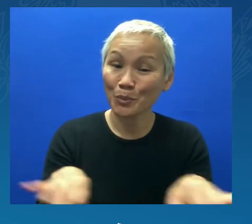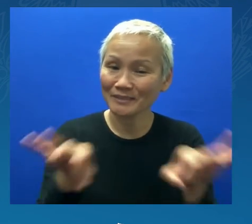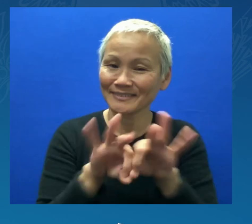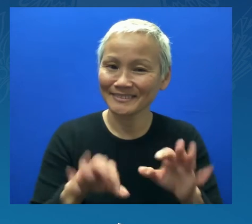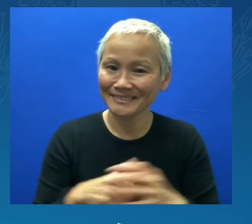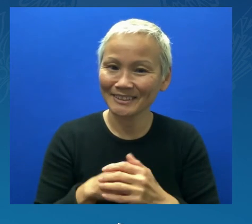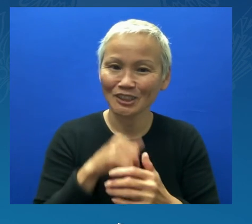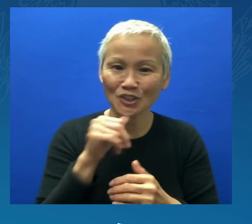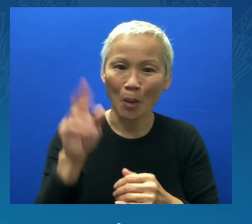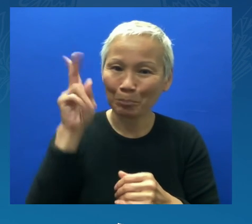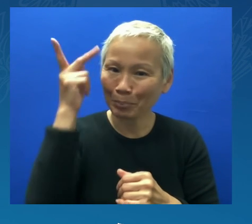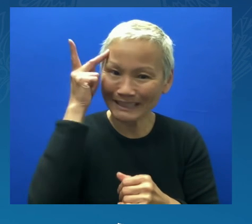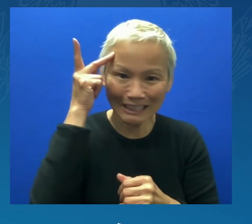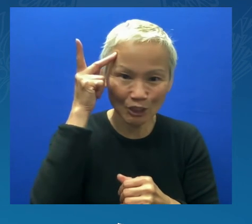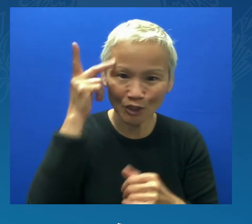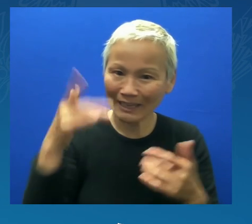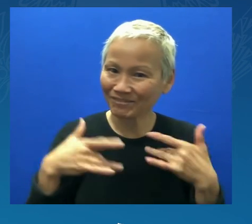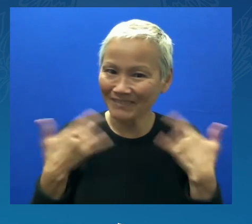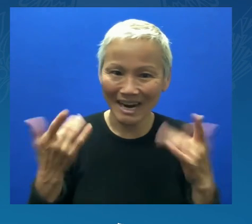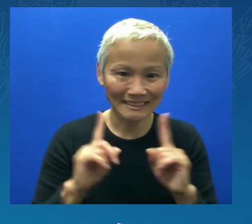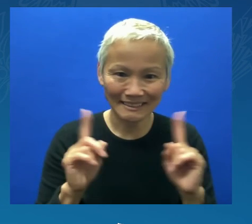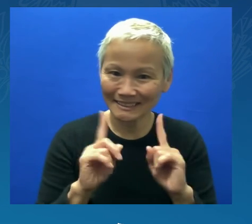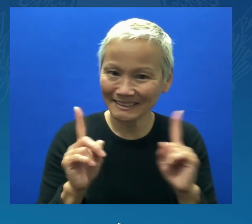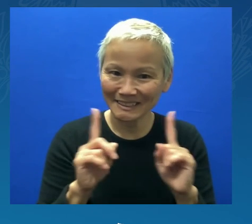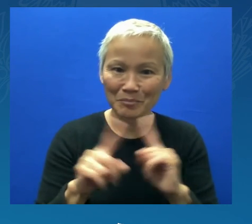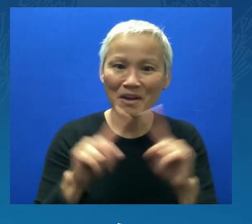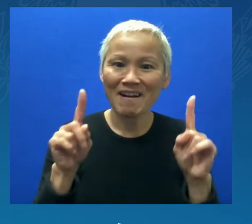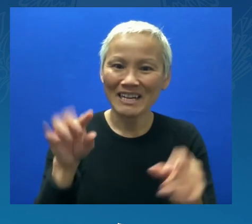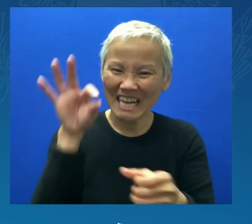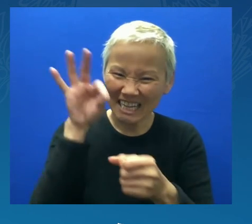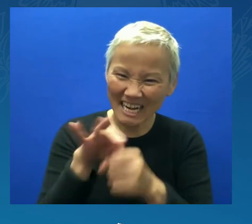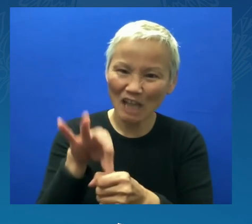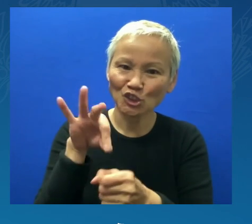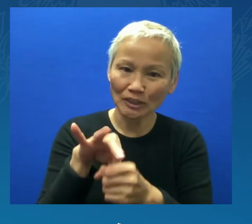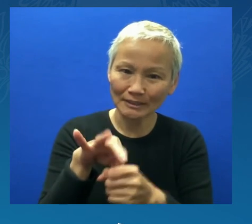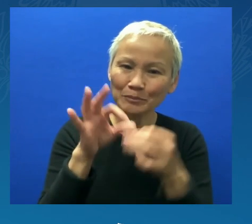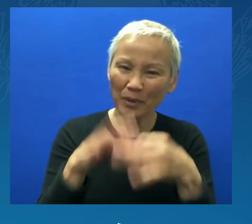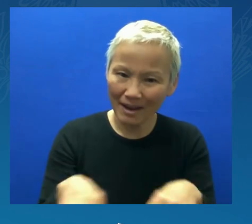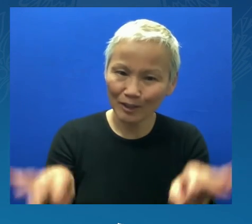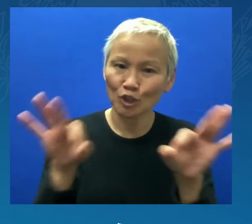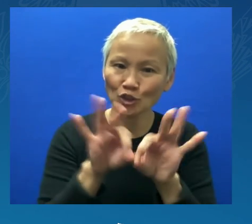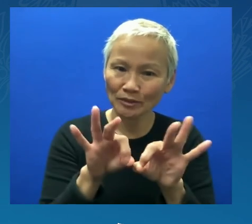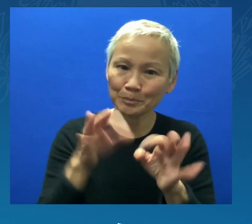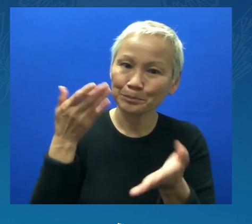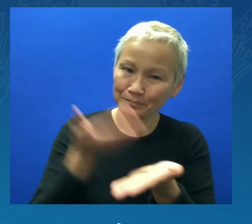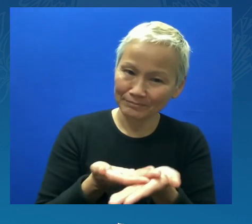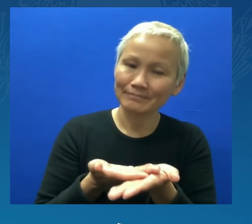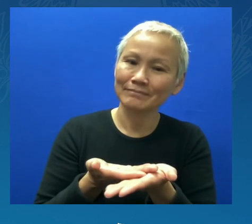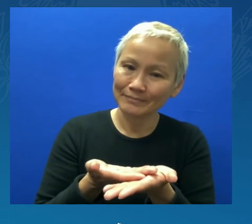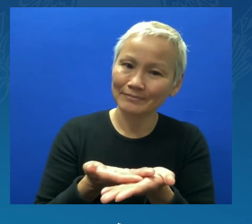That's a fact.